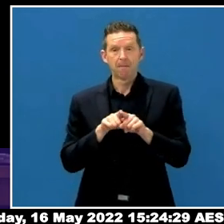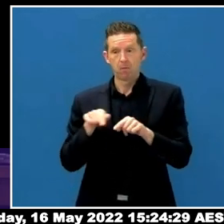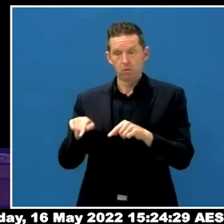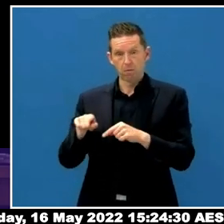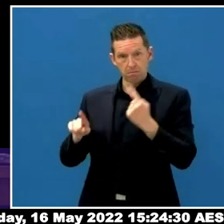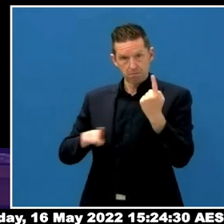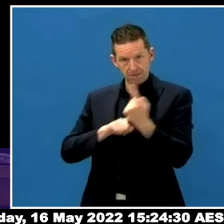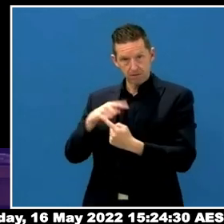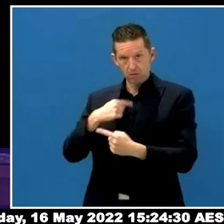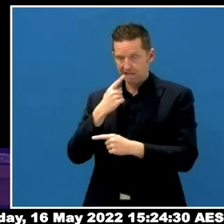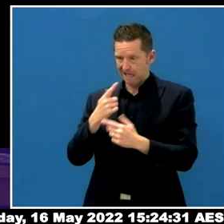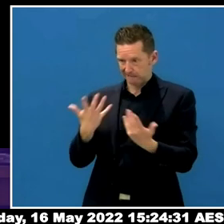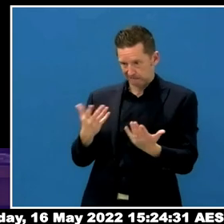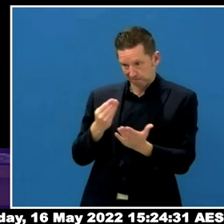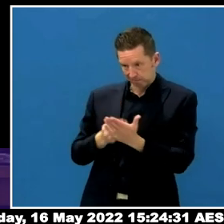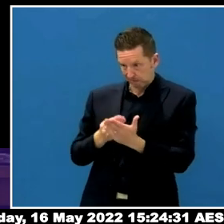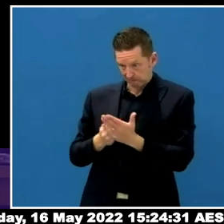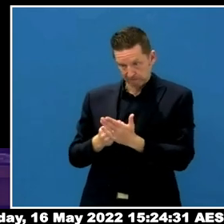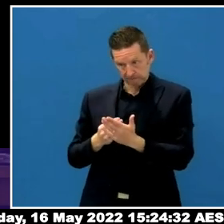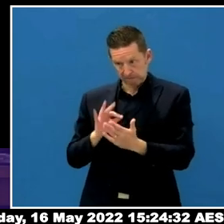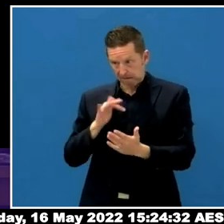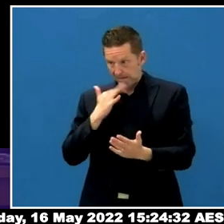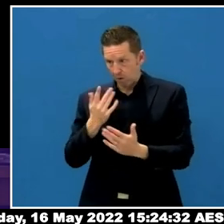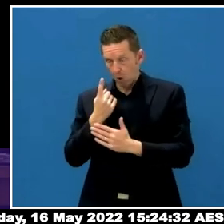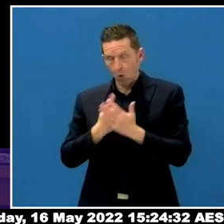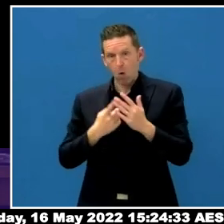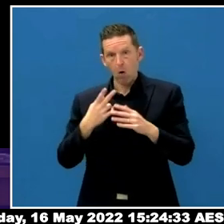Yes. How will that impact his funding?